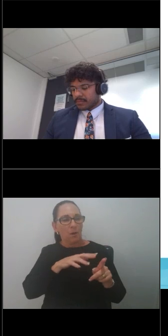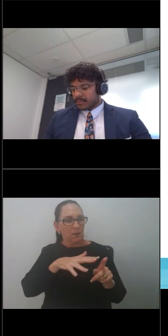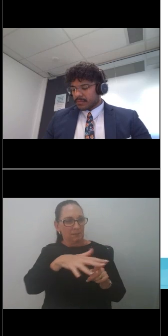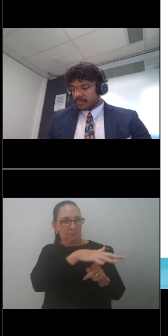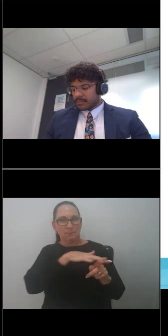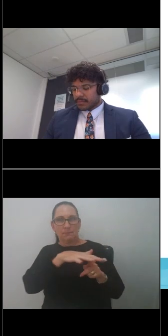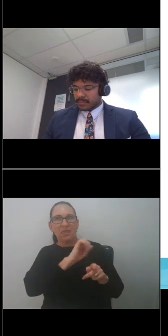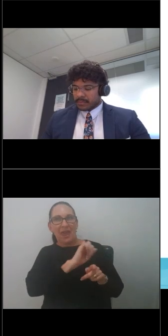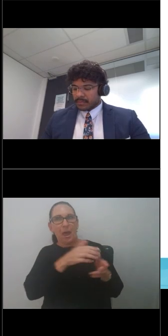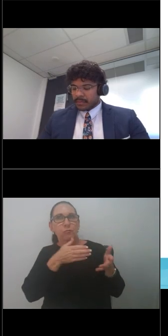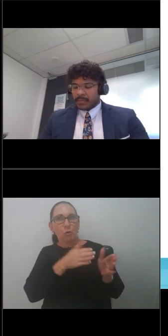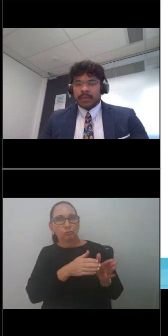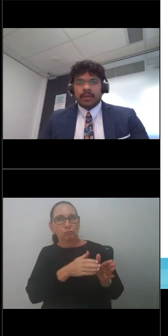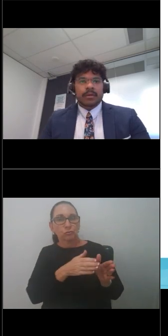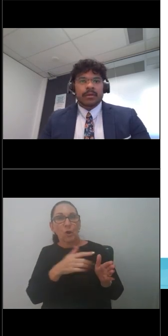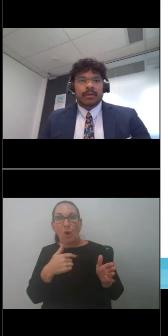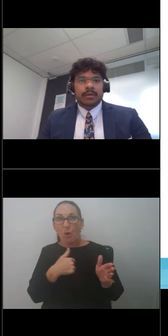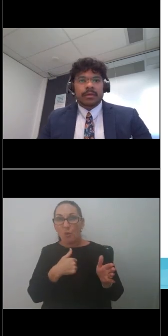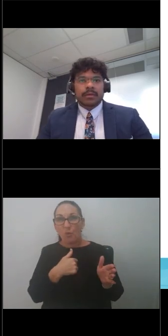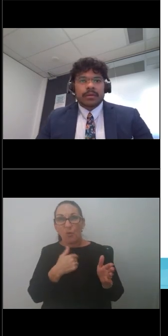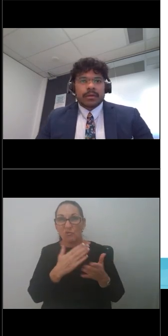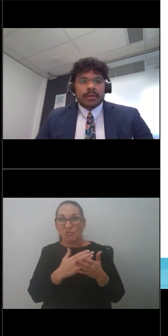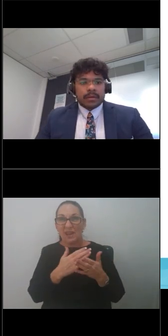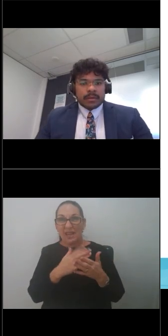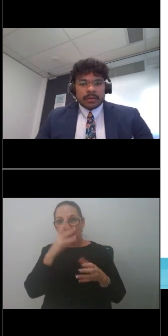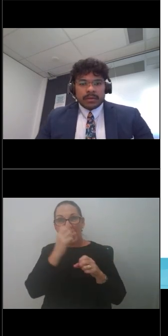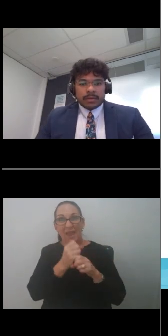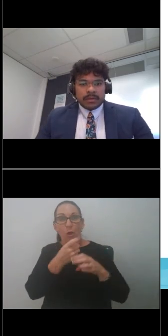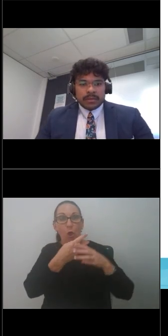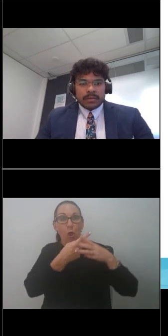we had actually come up with these three points before they actually brought that out but that's